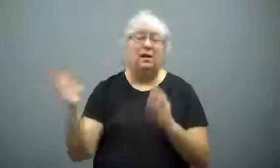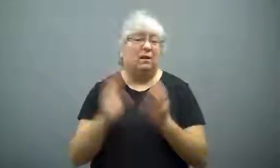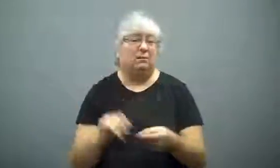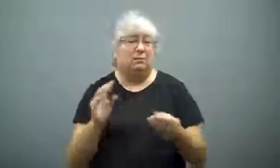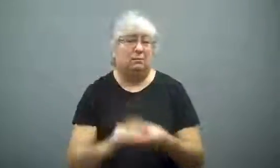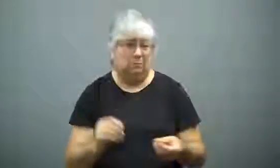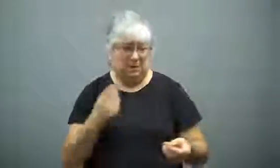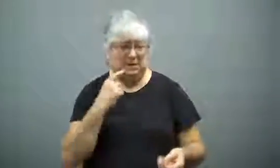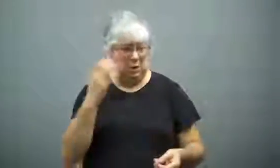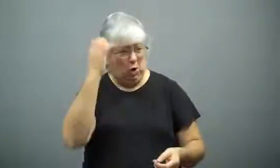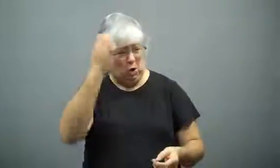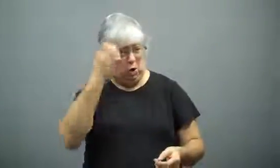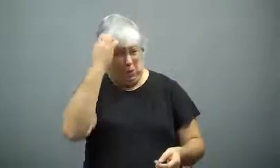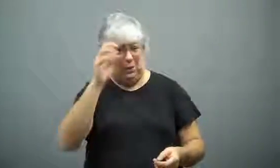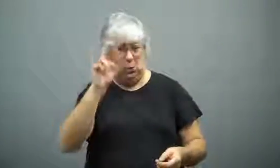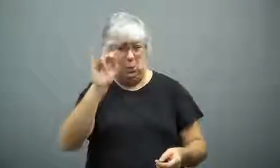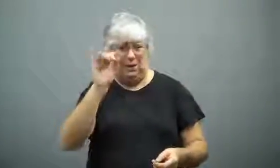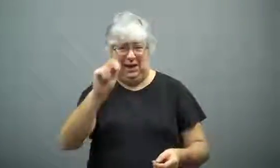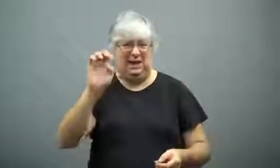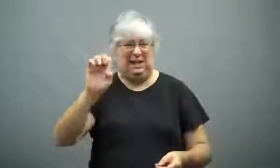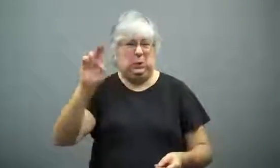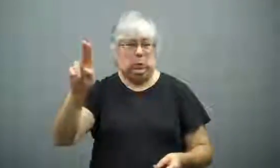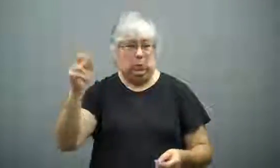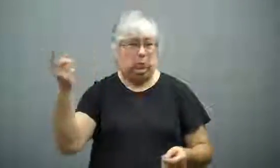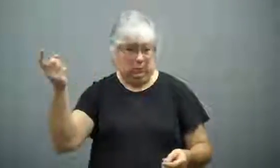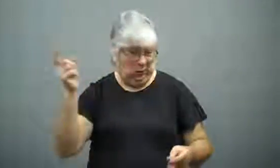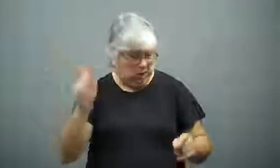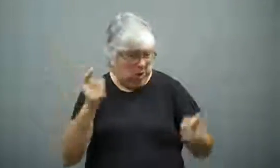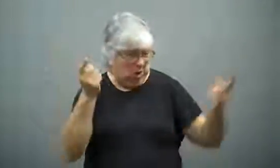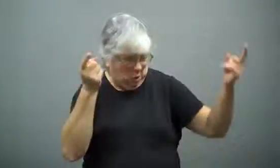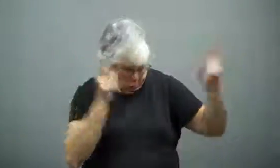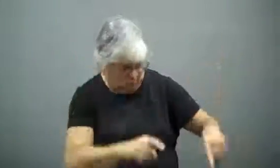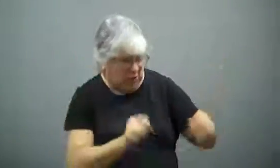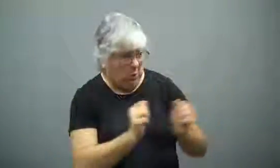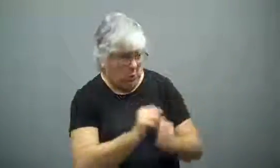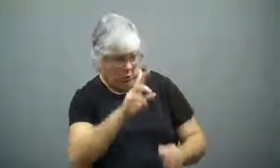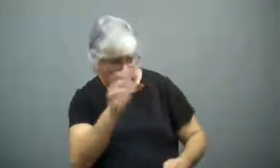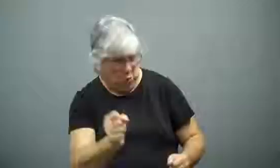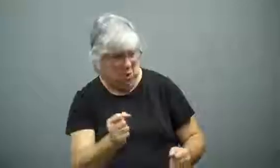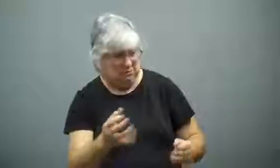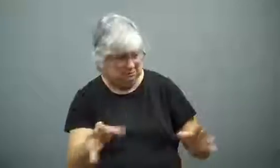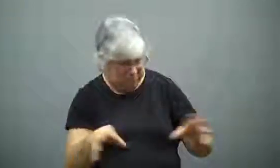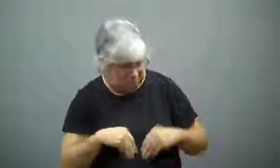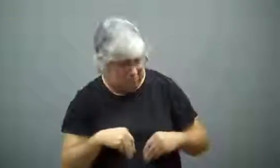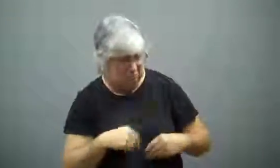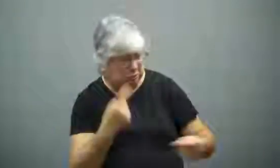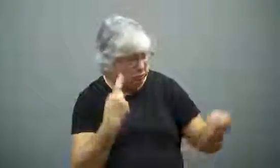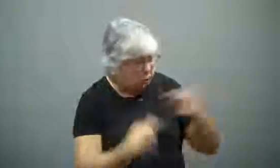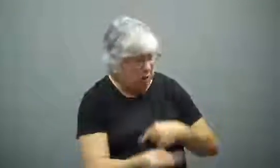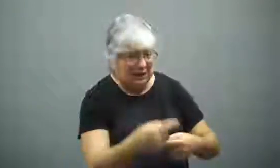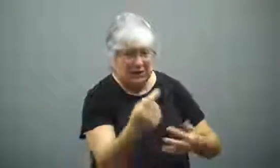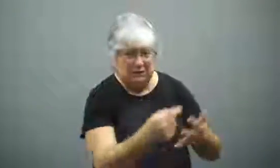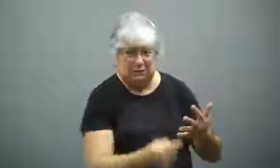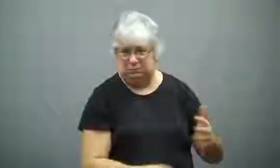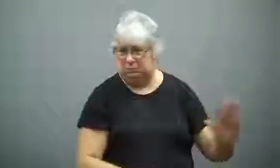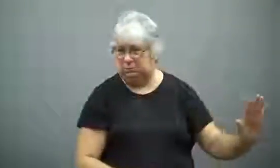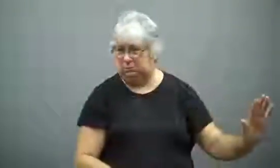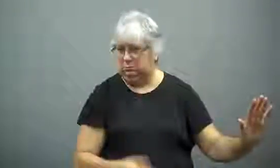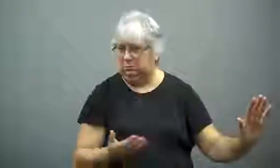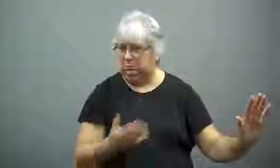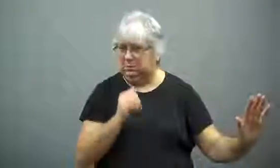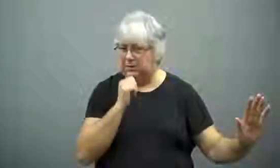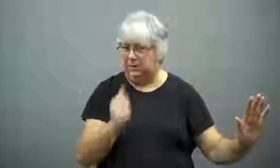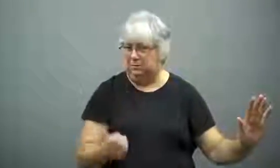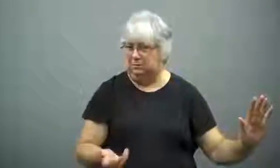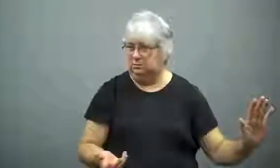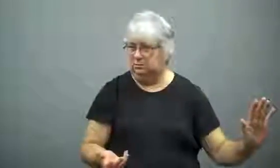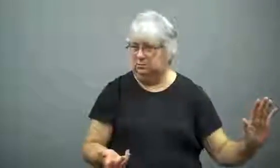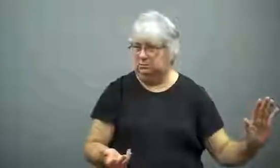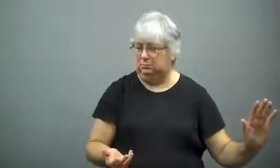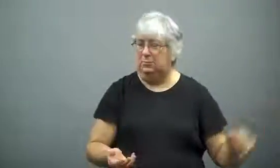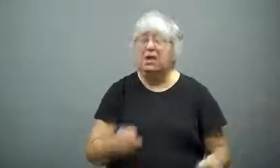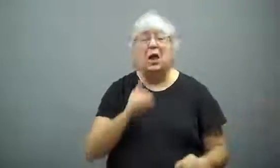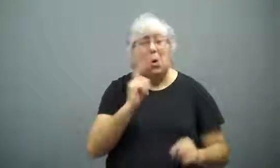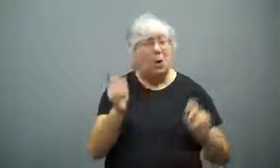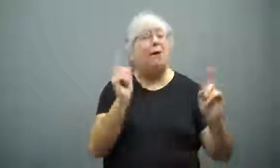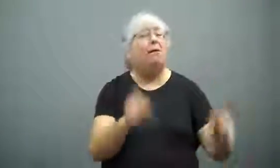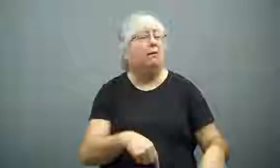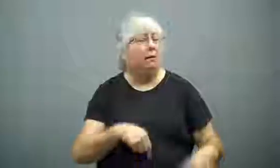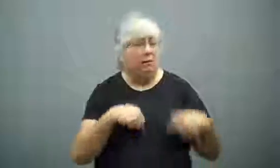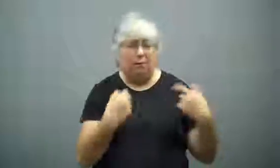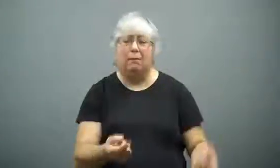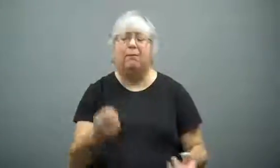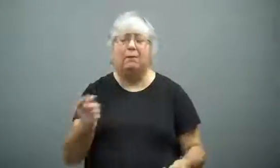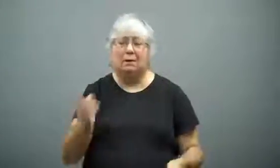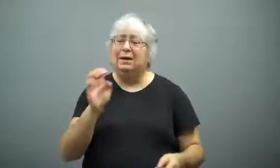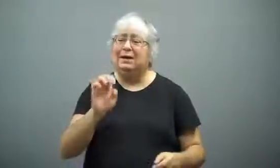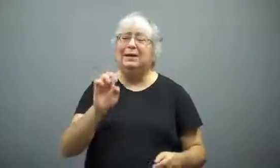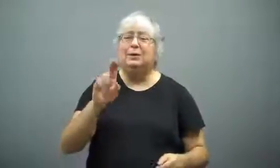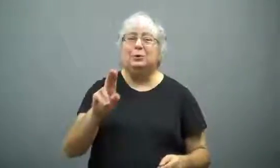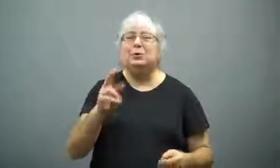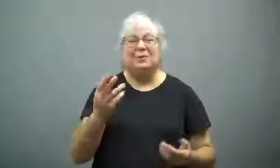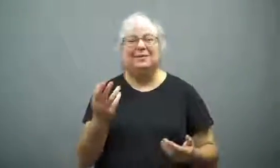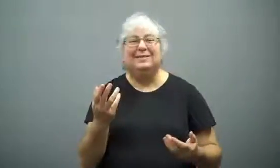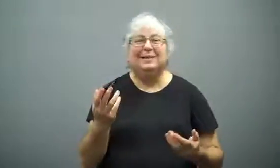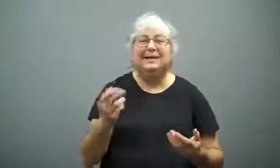said it didn't think the European Union should enter a trade agreement with the US.